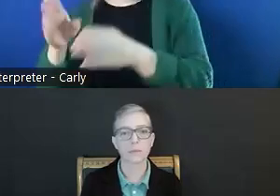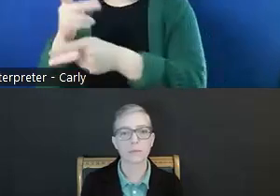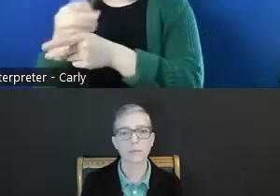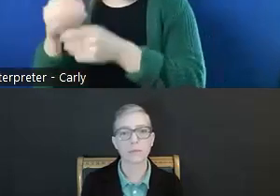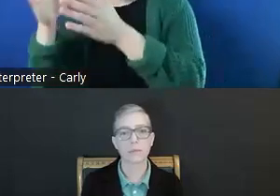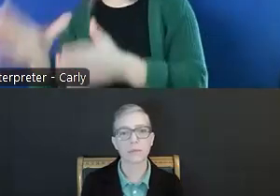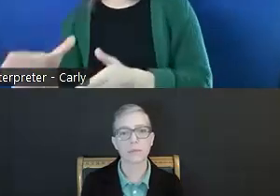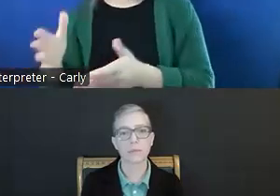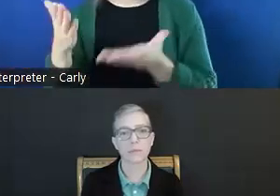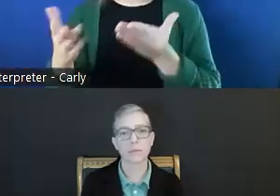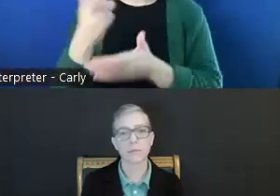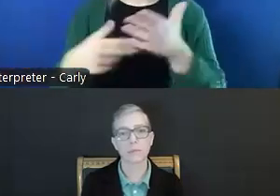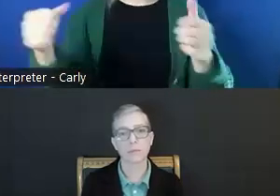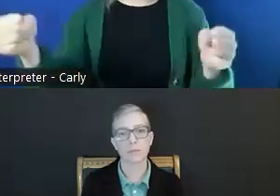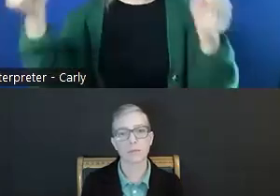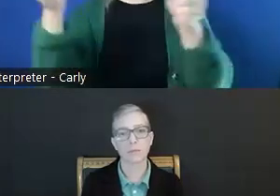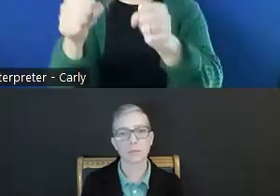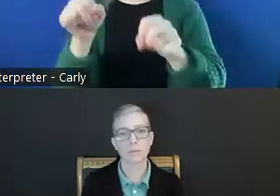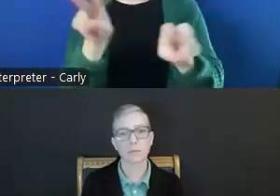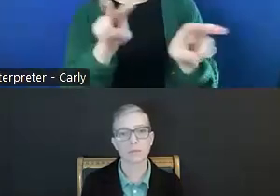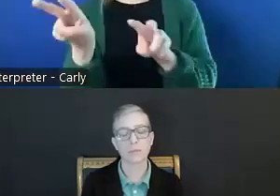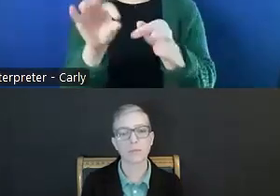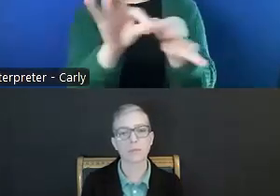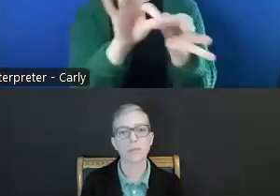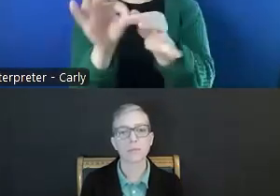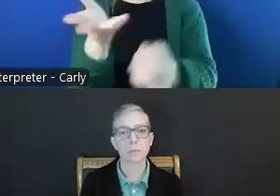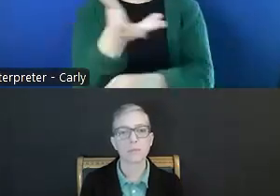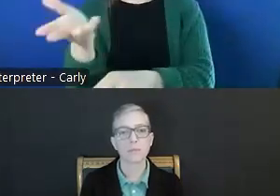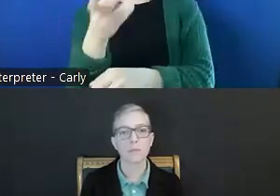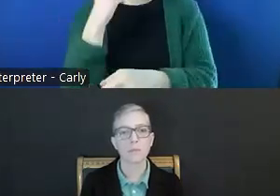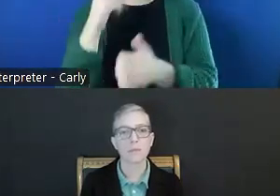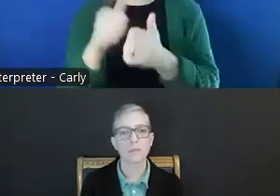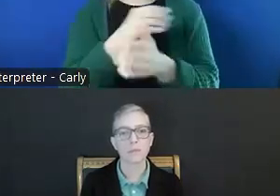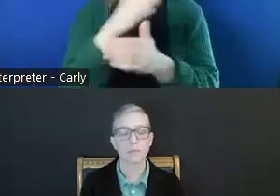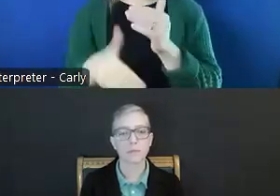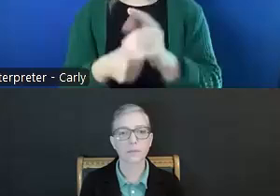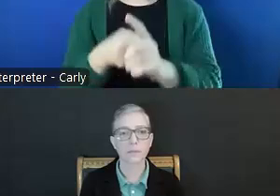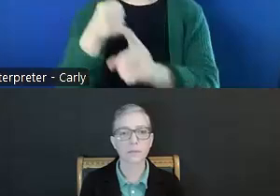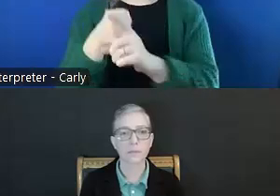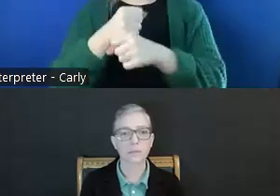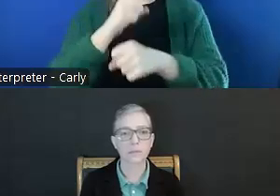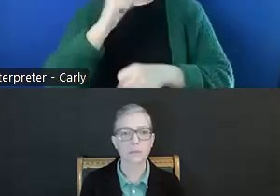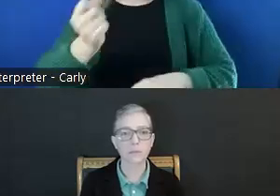could look at the actual dietic interactions of these outcomes um to understand maybe how say for